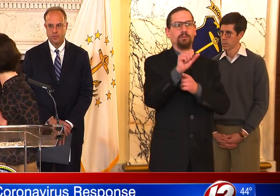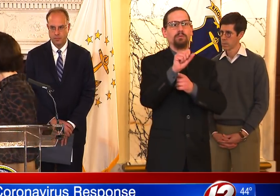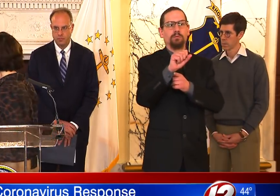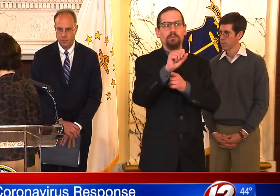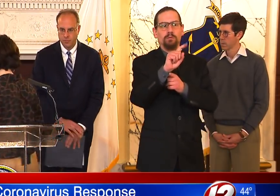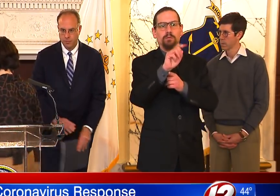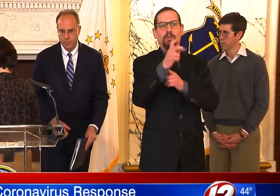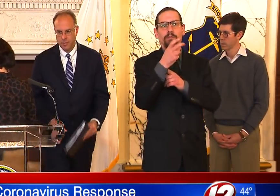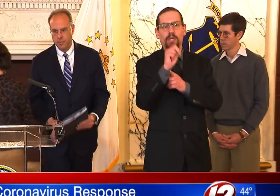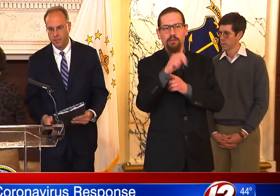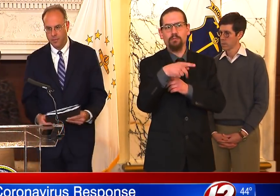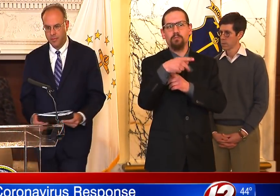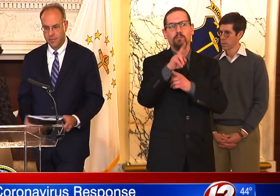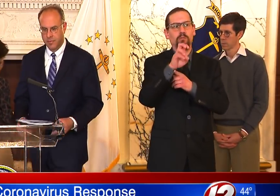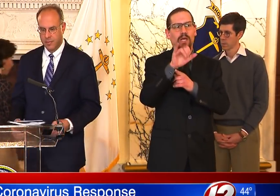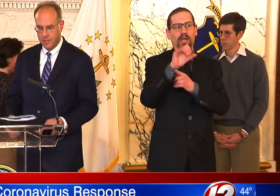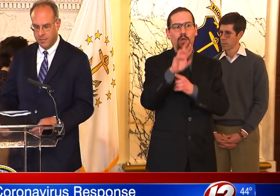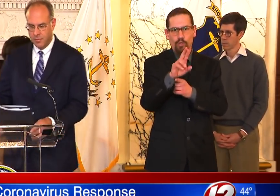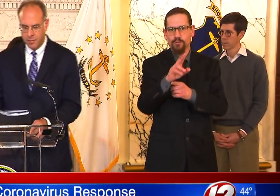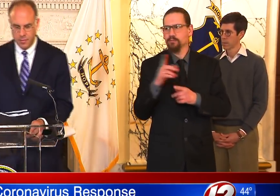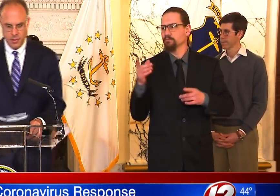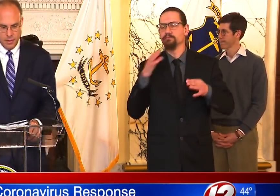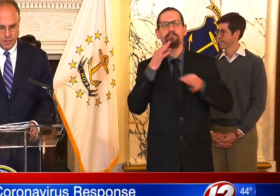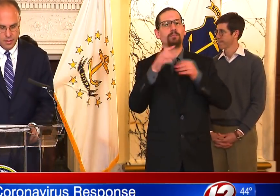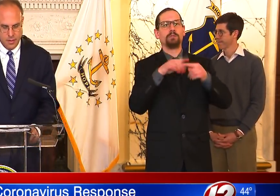WITH THAT, IM GOING TO TURN IT OVER TO STEFAN PRIOR.